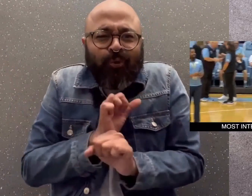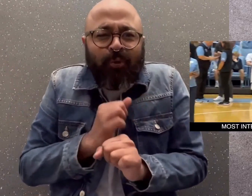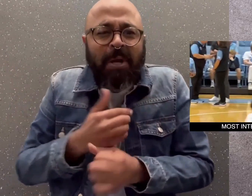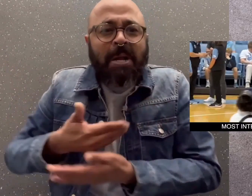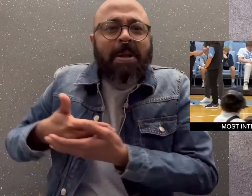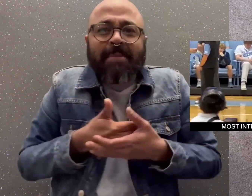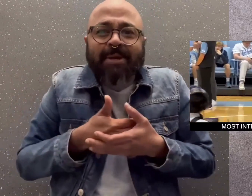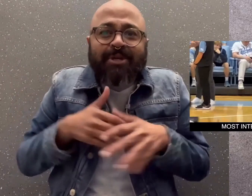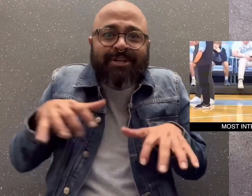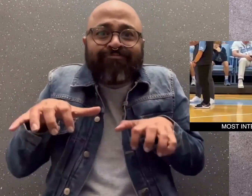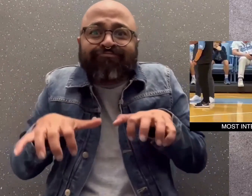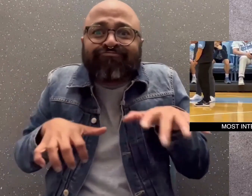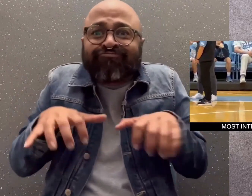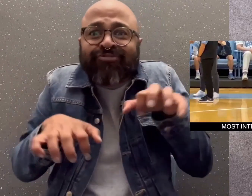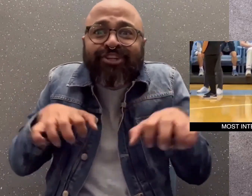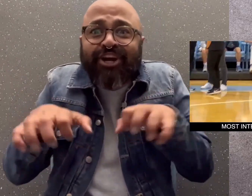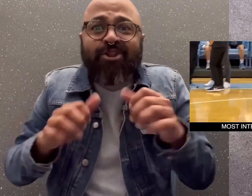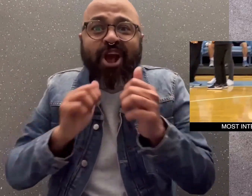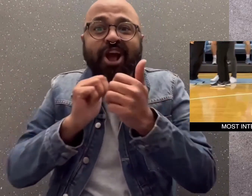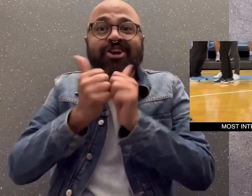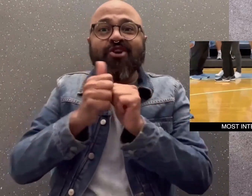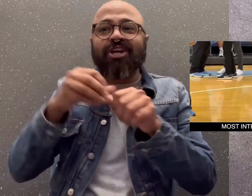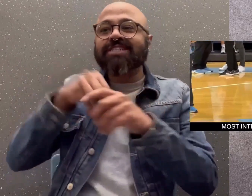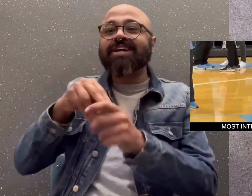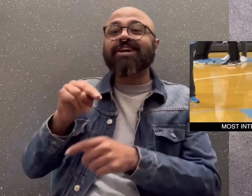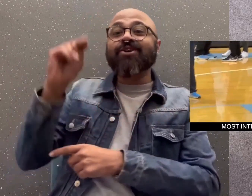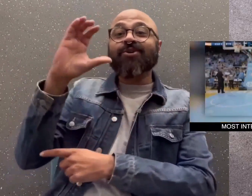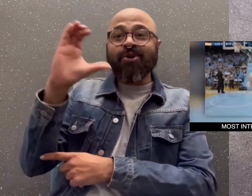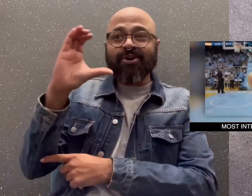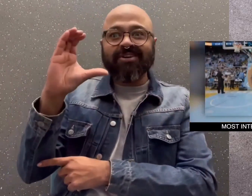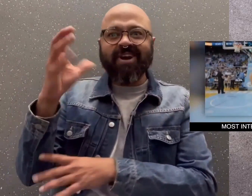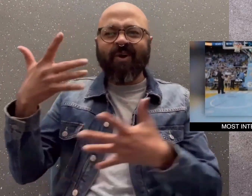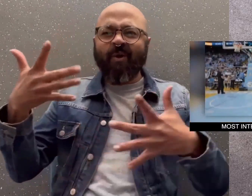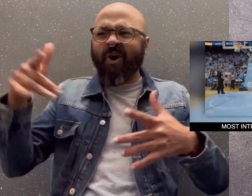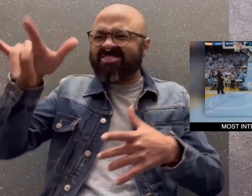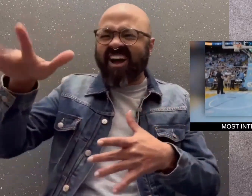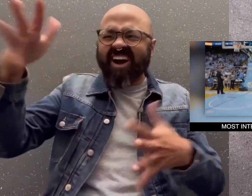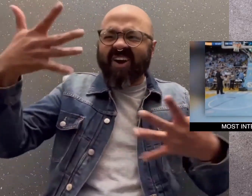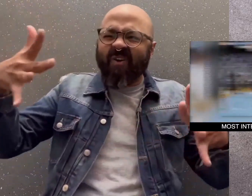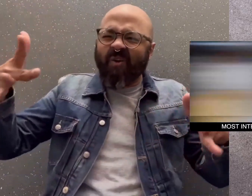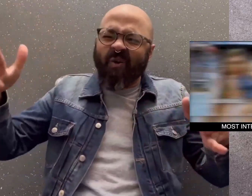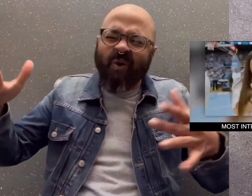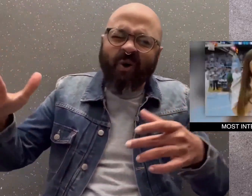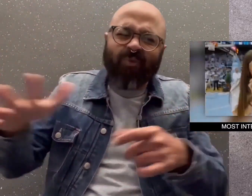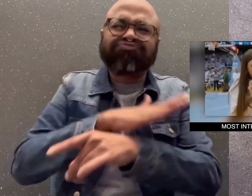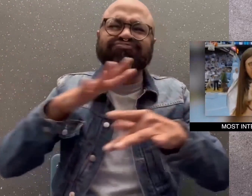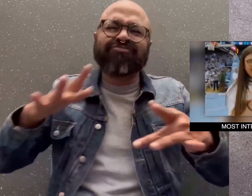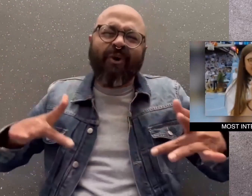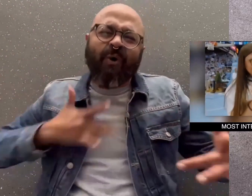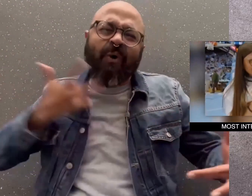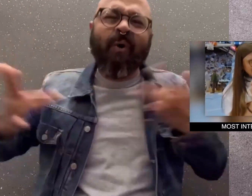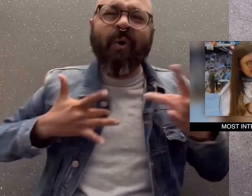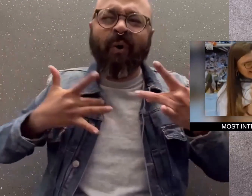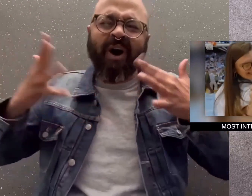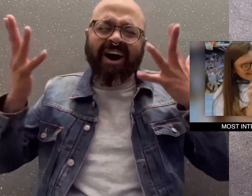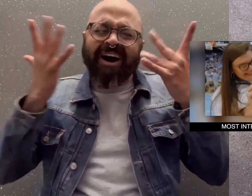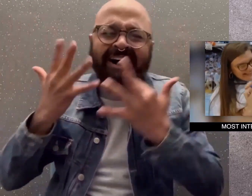A thrilling baby crawling contest in North Carolina was filled with excitement drama and